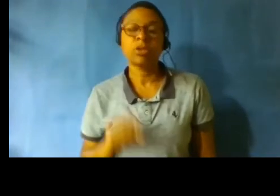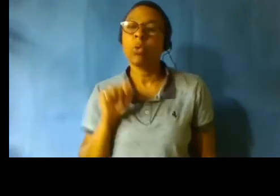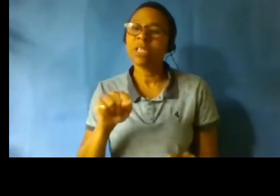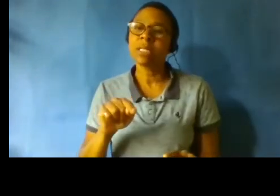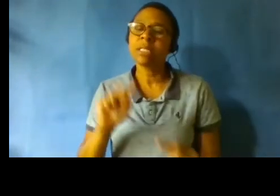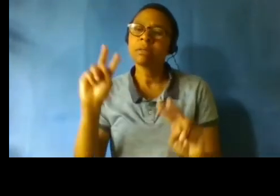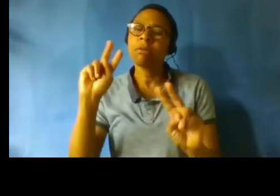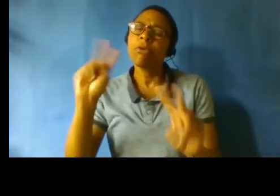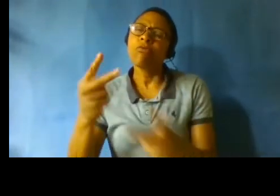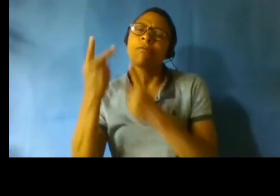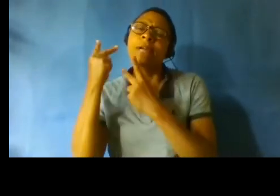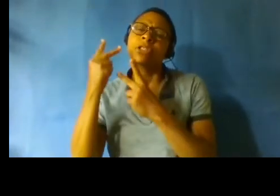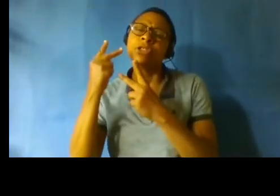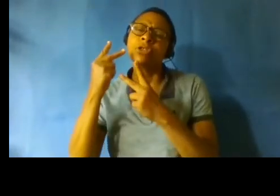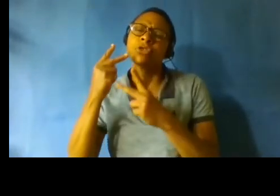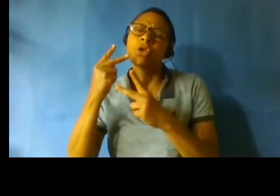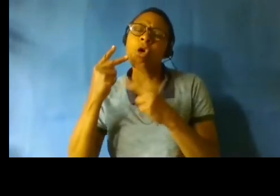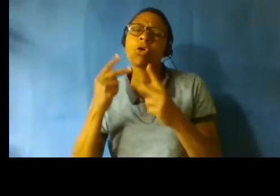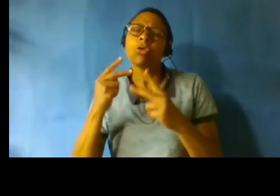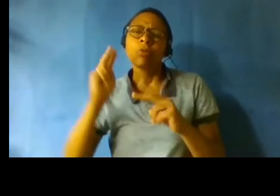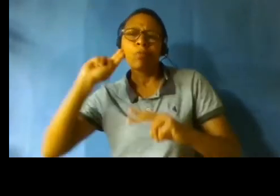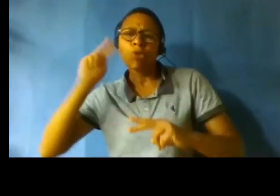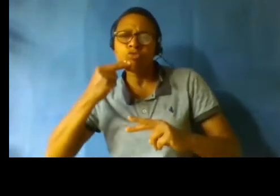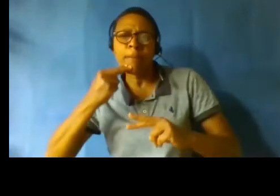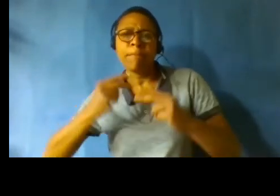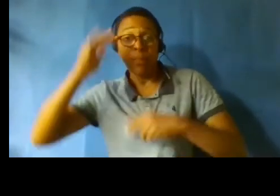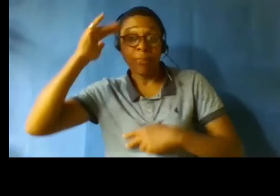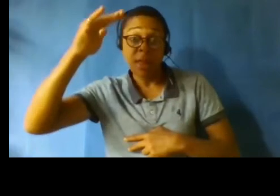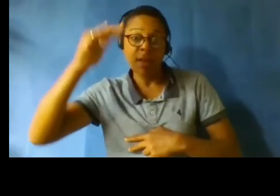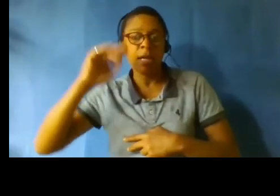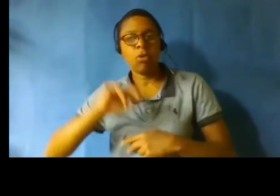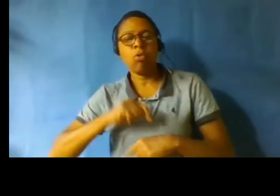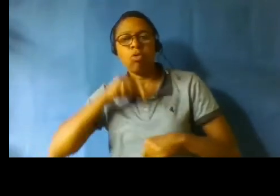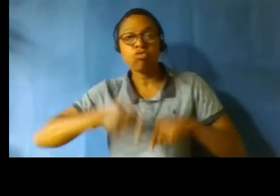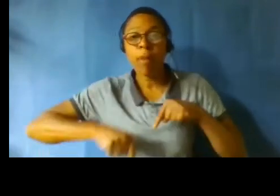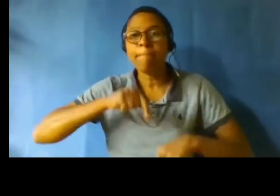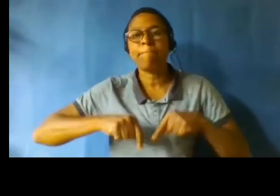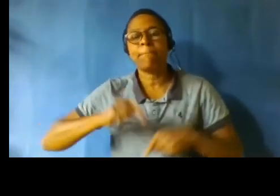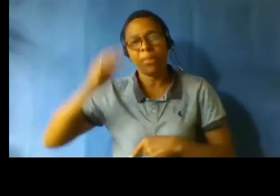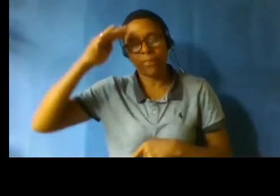3 in Latin America and the tags on our crip disability Latin America and